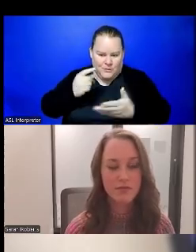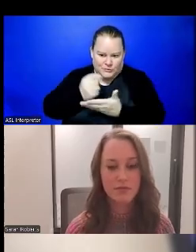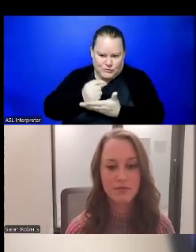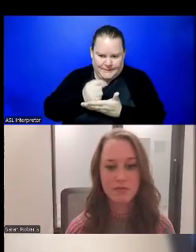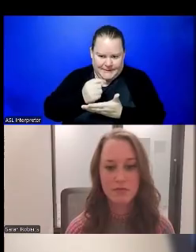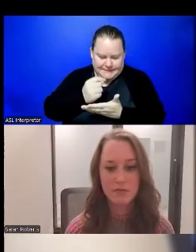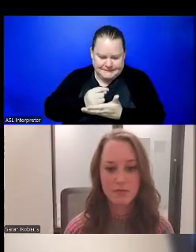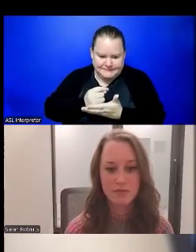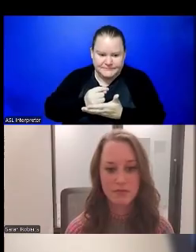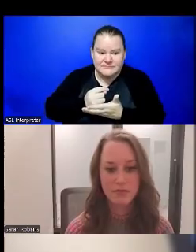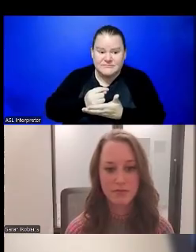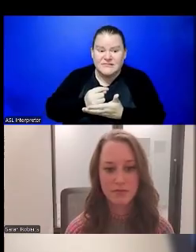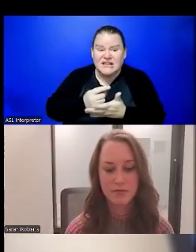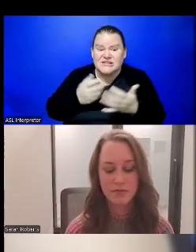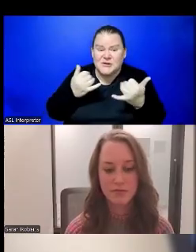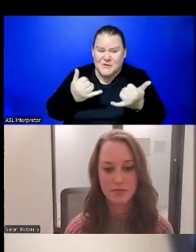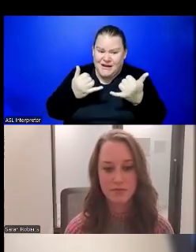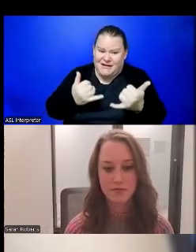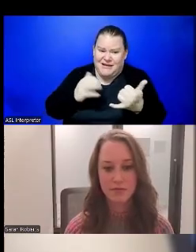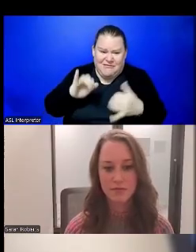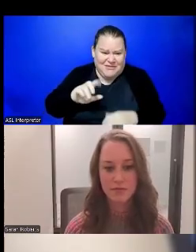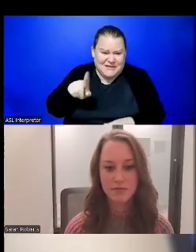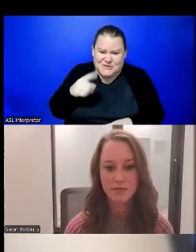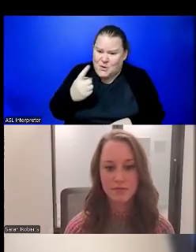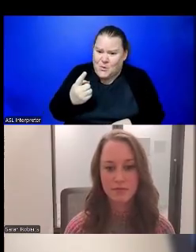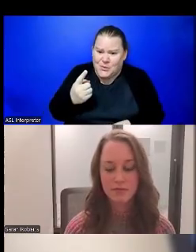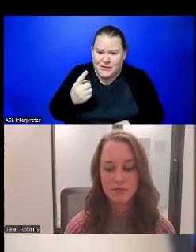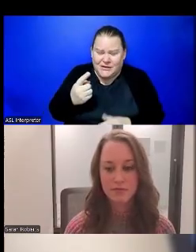As of right now, it's really the only medical intervention, or